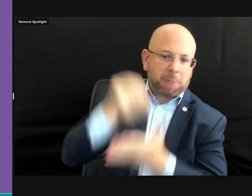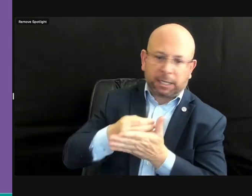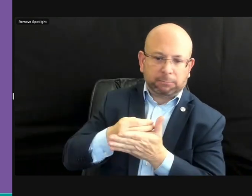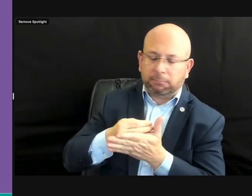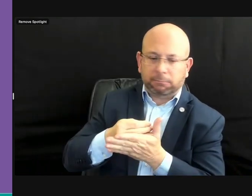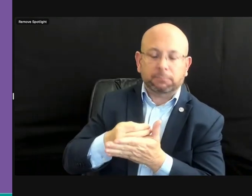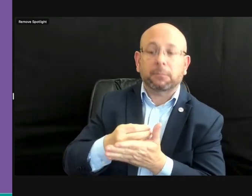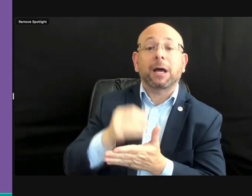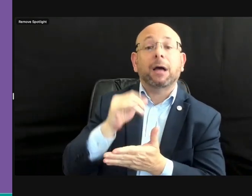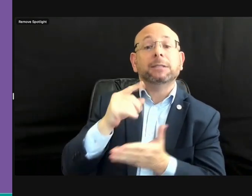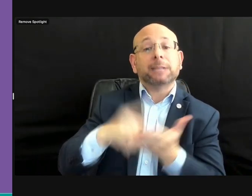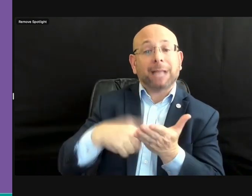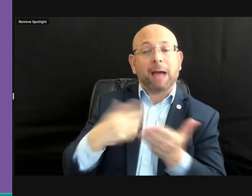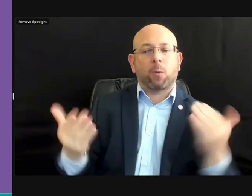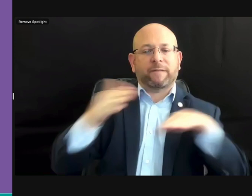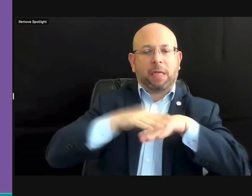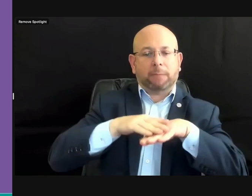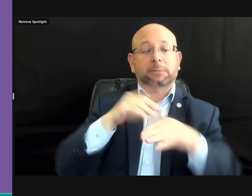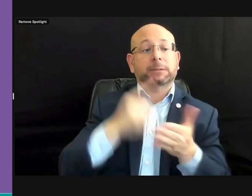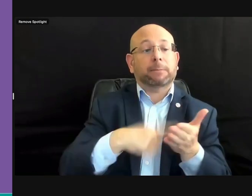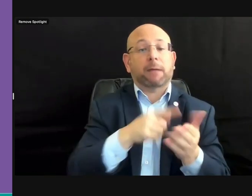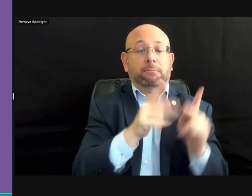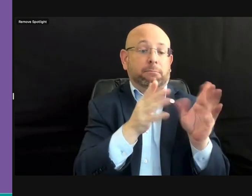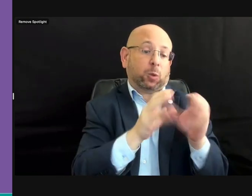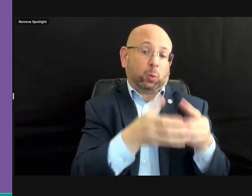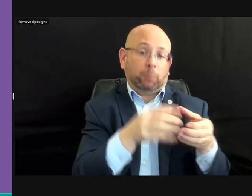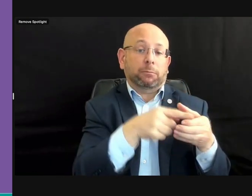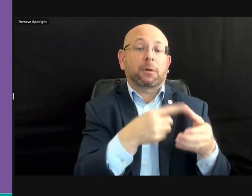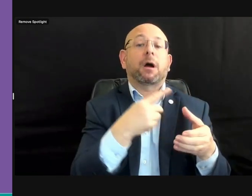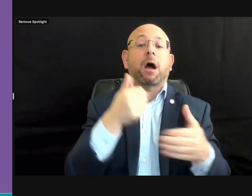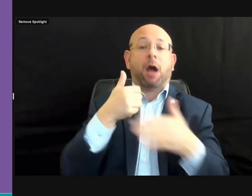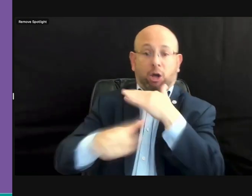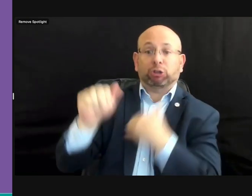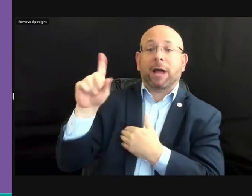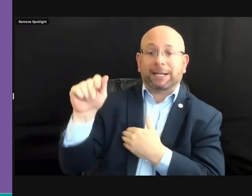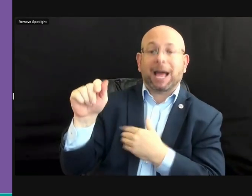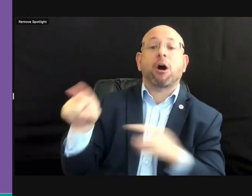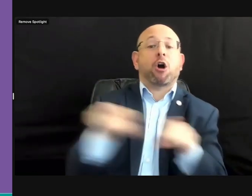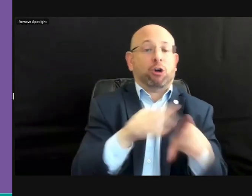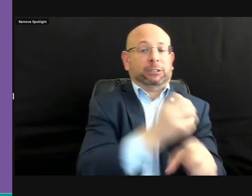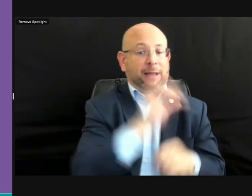do not receive federal funding. Sometimes there is an overlap. An agency may be covered under the ADA